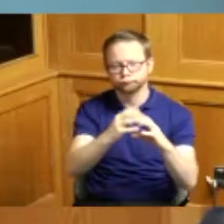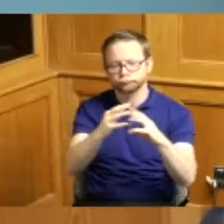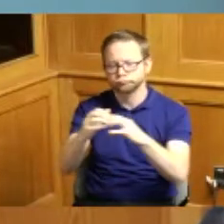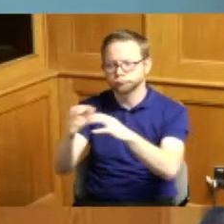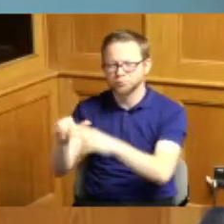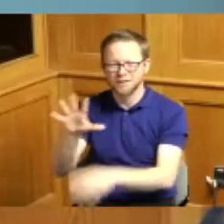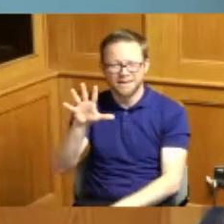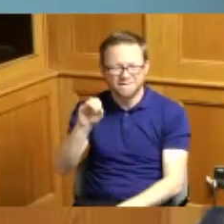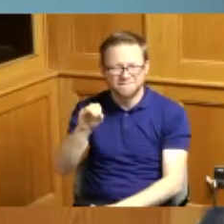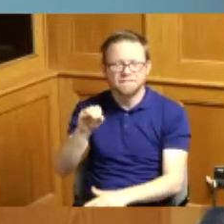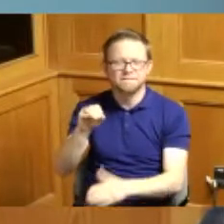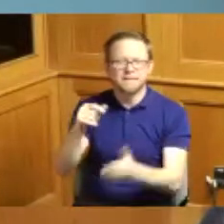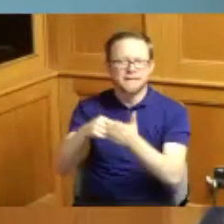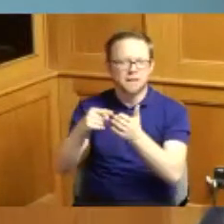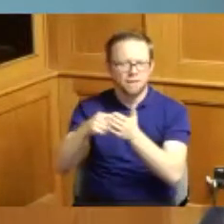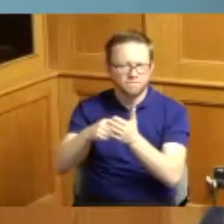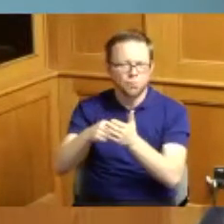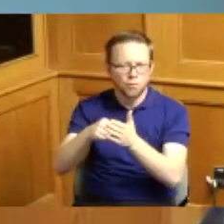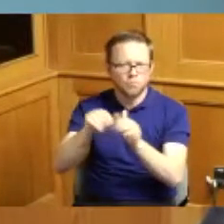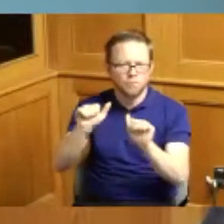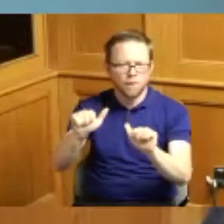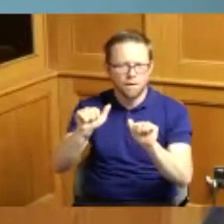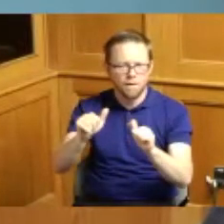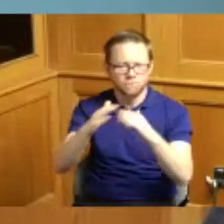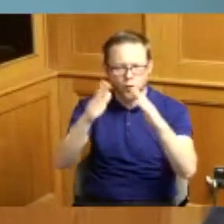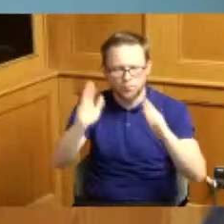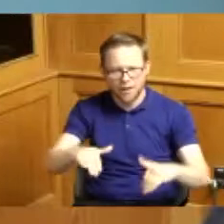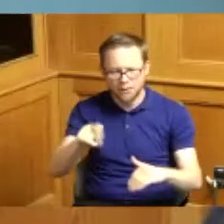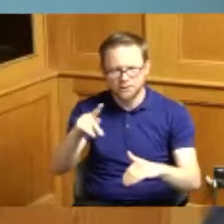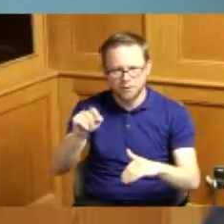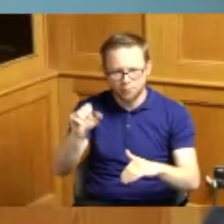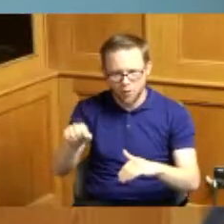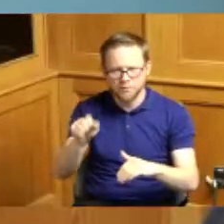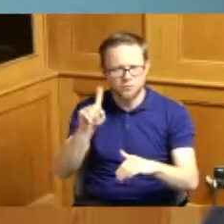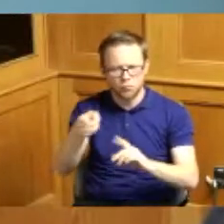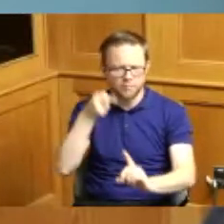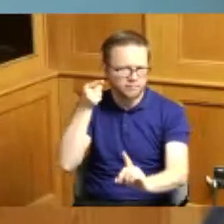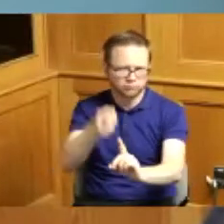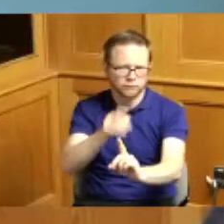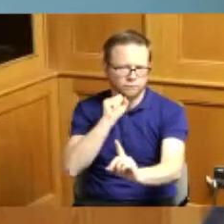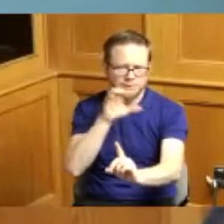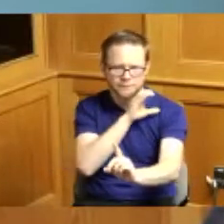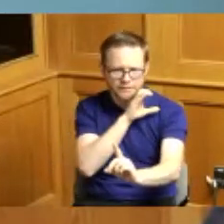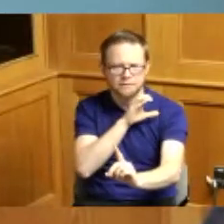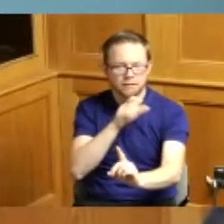housing apartments for seniors and I was happy to be a part of that they received a 10 million